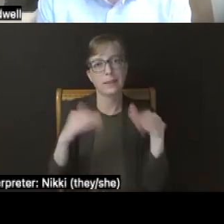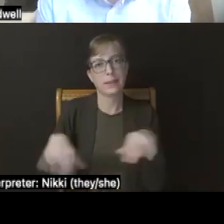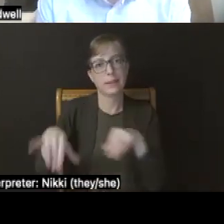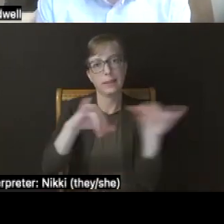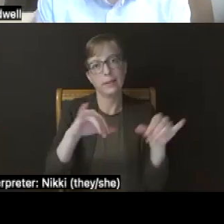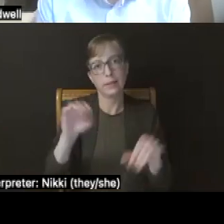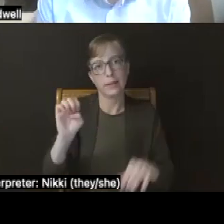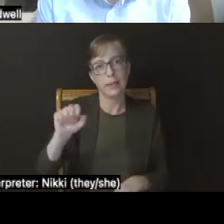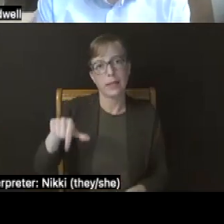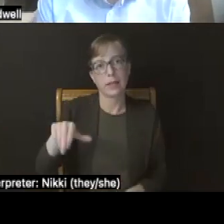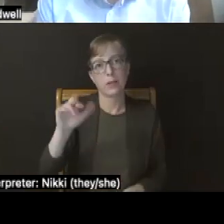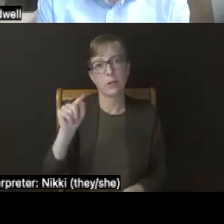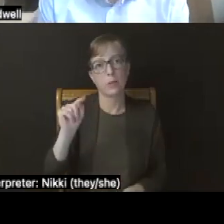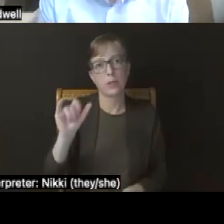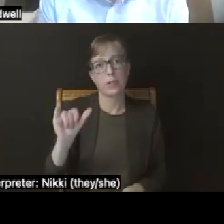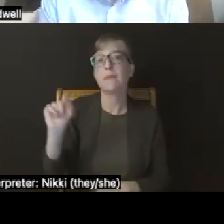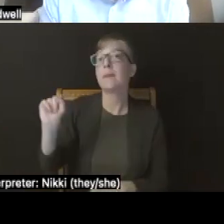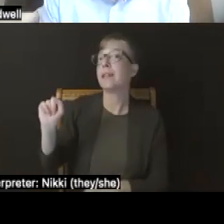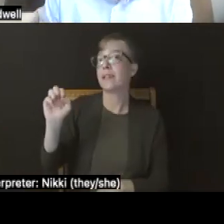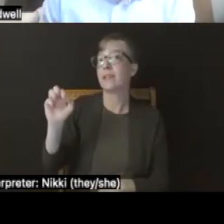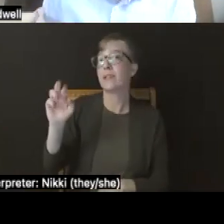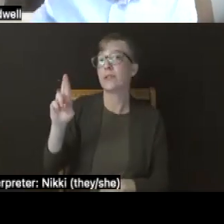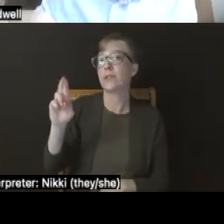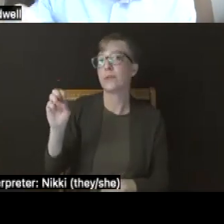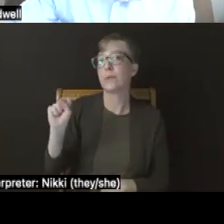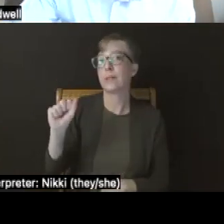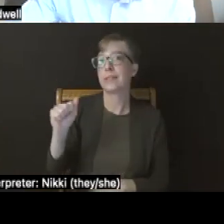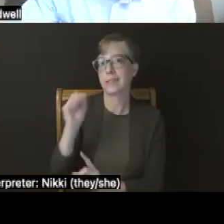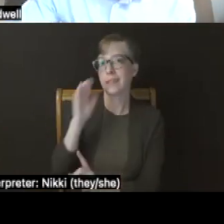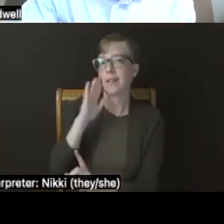is going to share some of the work of the Community Living Equity Center.